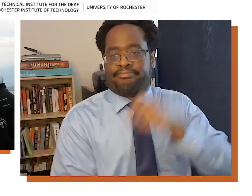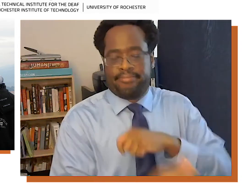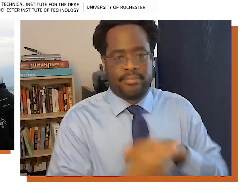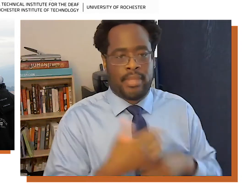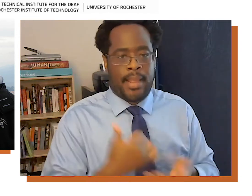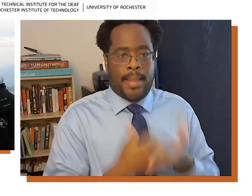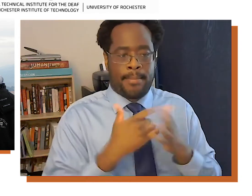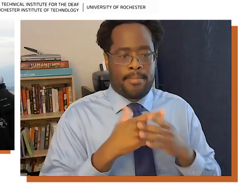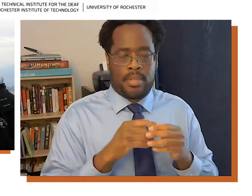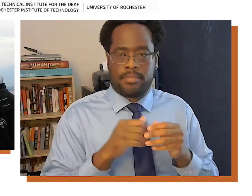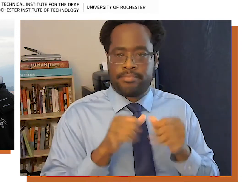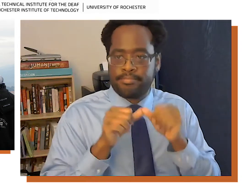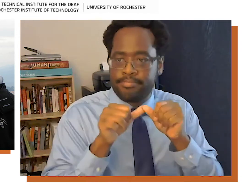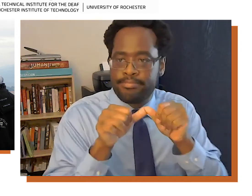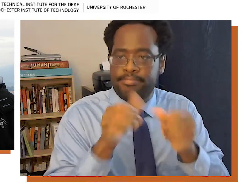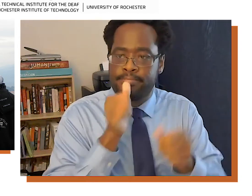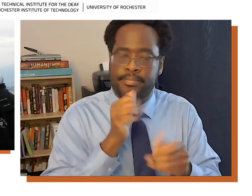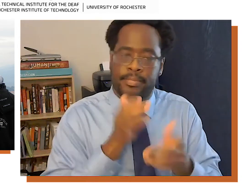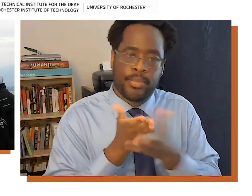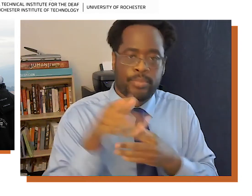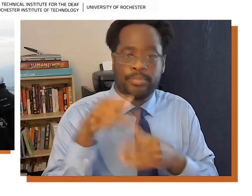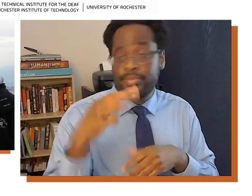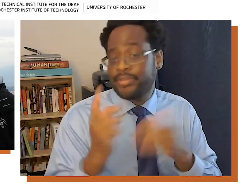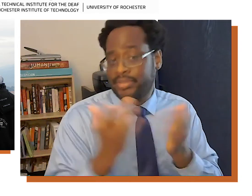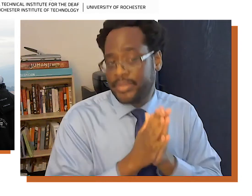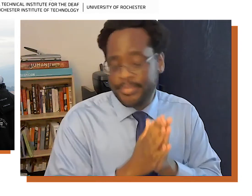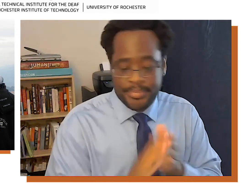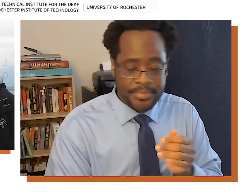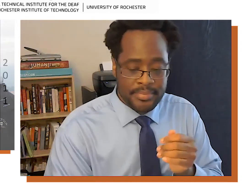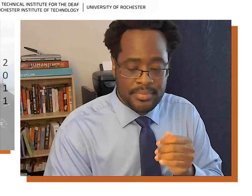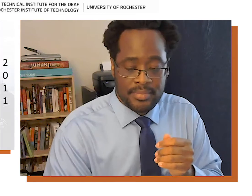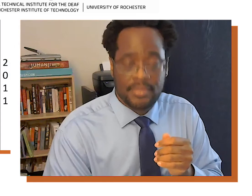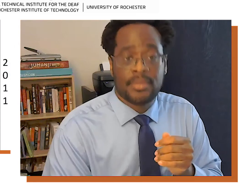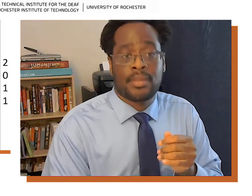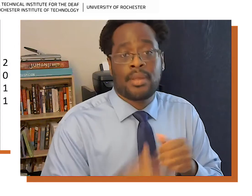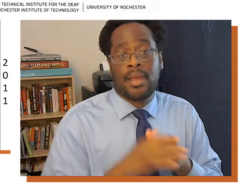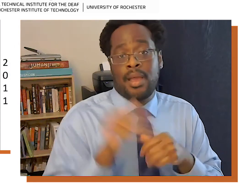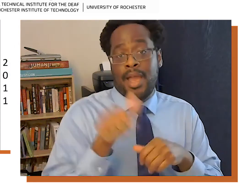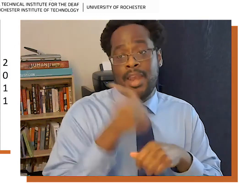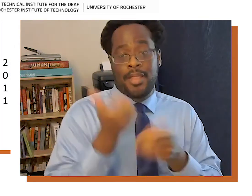that really changed the way that I looked at life and also helped me get through my PhD program.